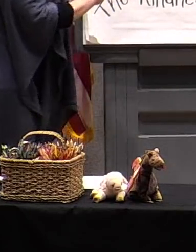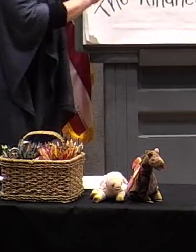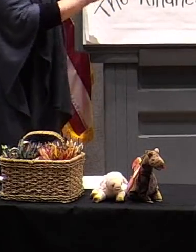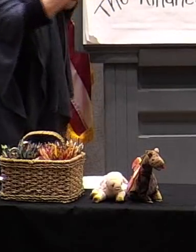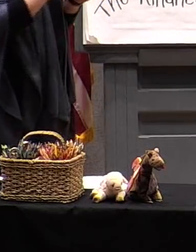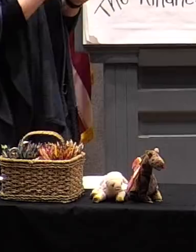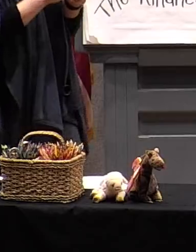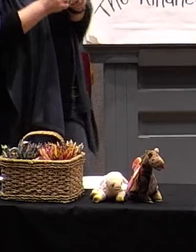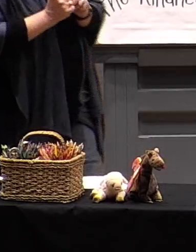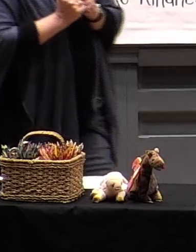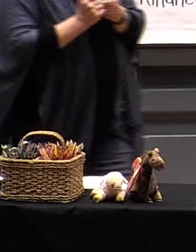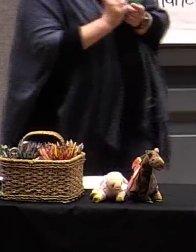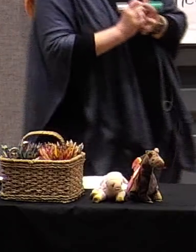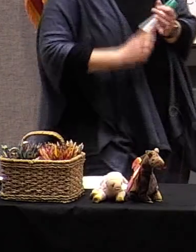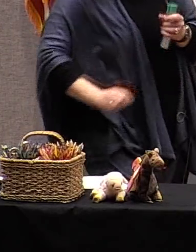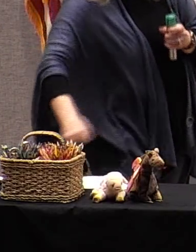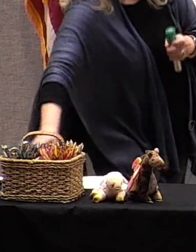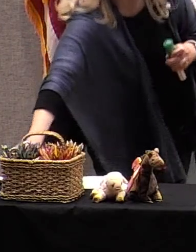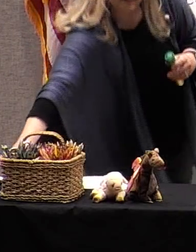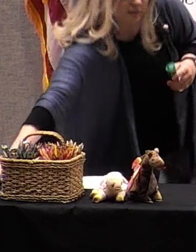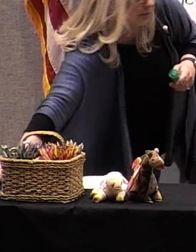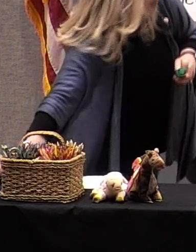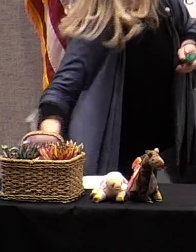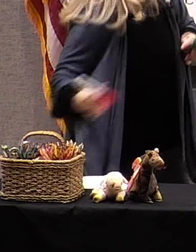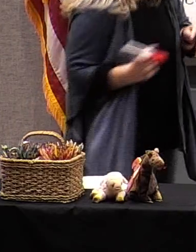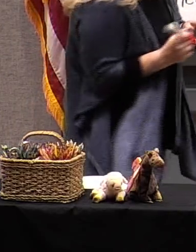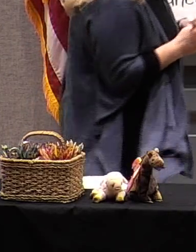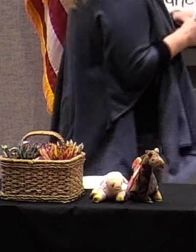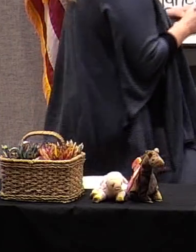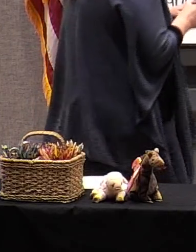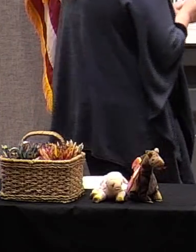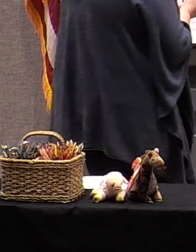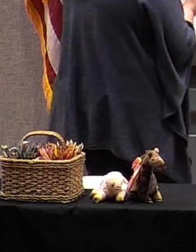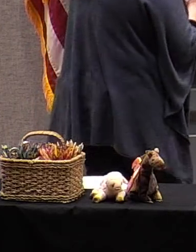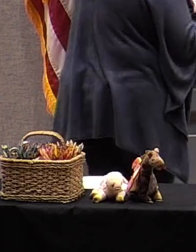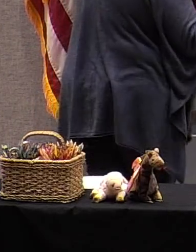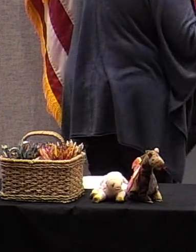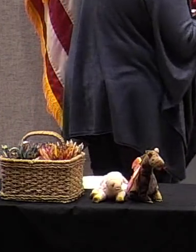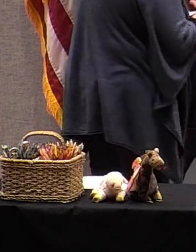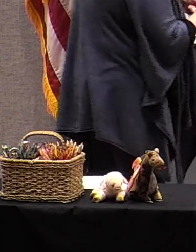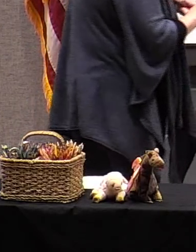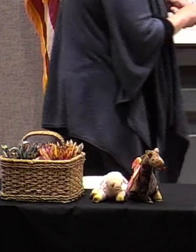Adriana, do you have any ways to be kind? Well, one way is when you help other people,